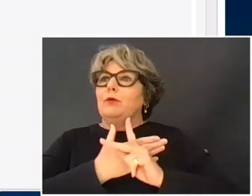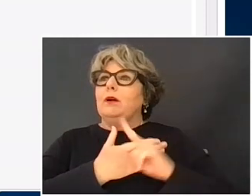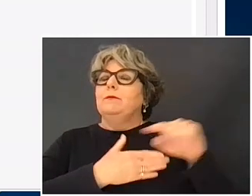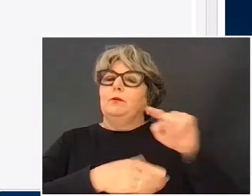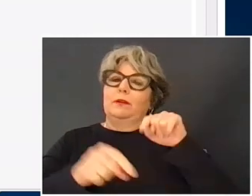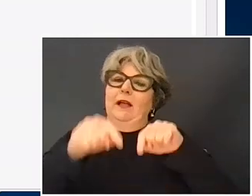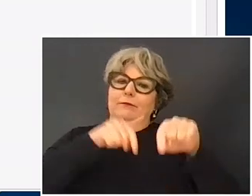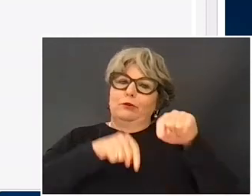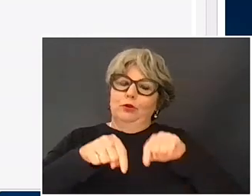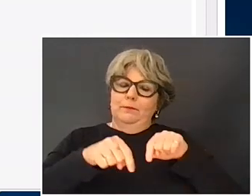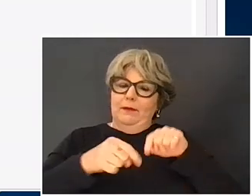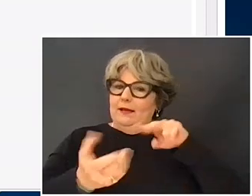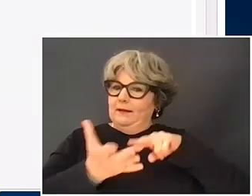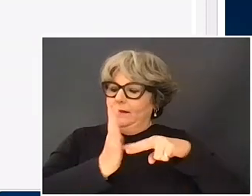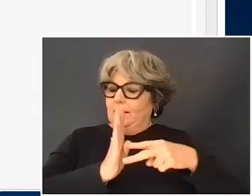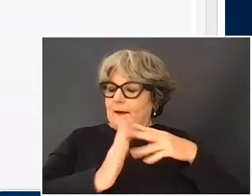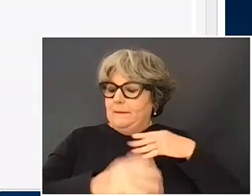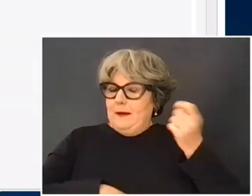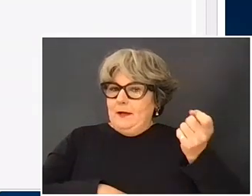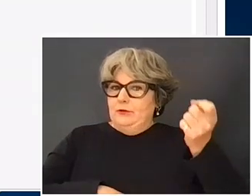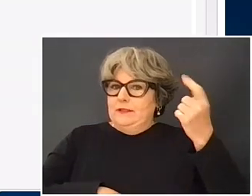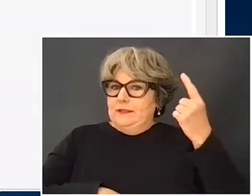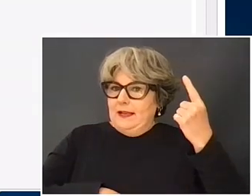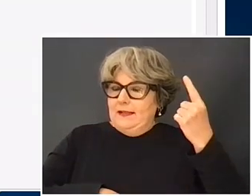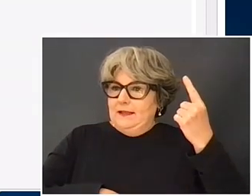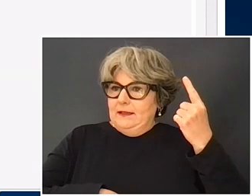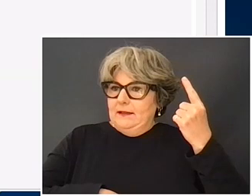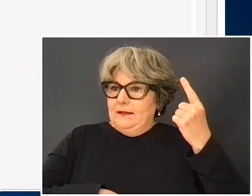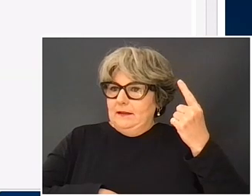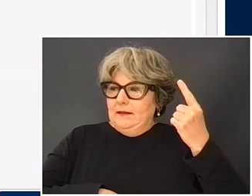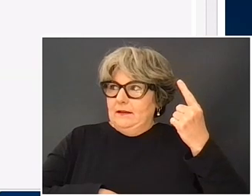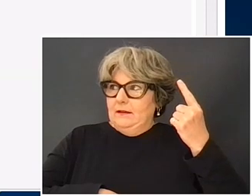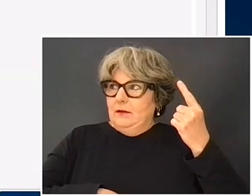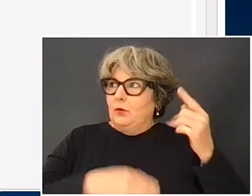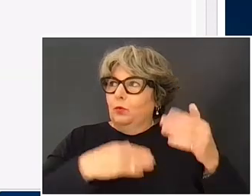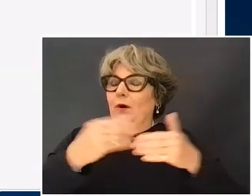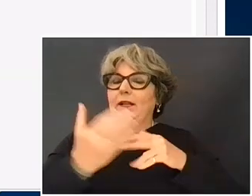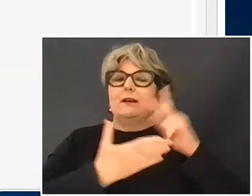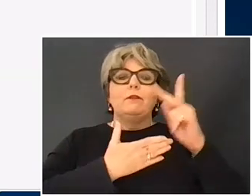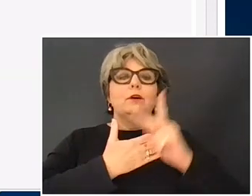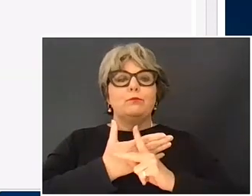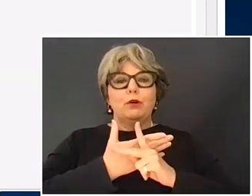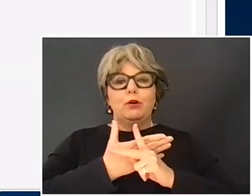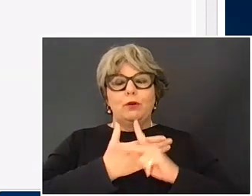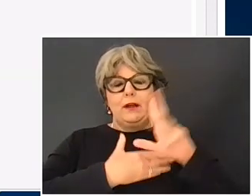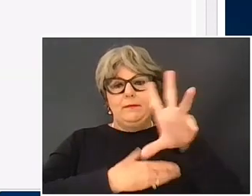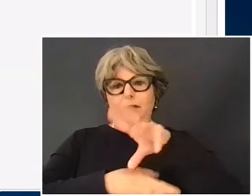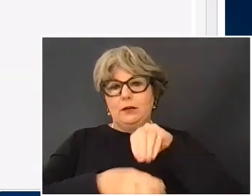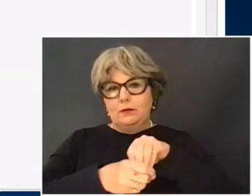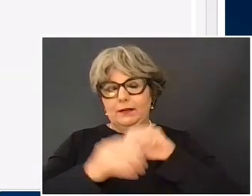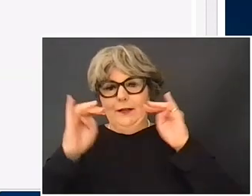means. My understanding is, that it's primarily whatever a program encompasses which is instructional services.